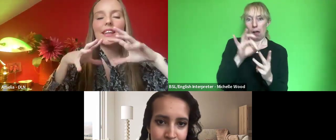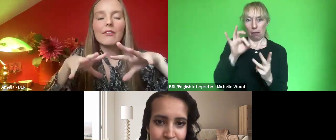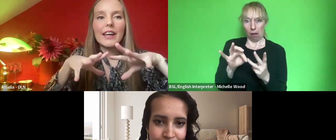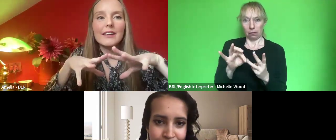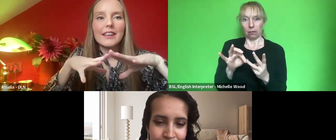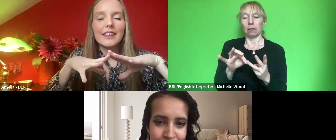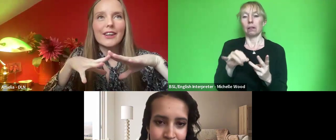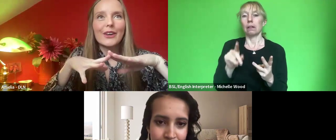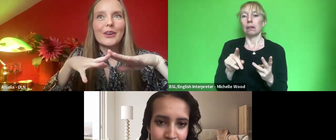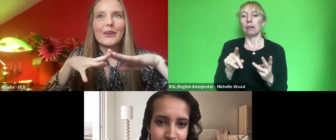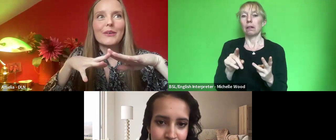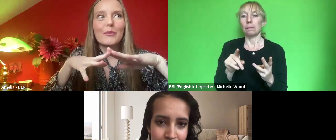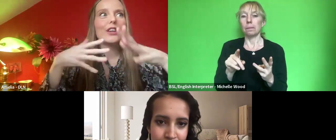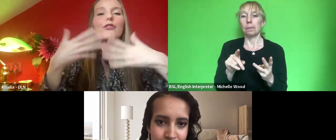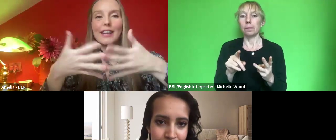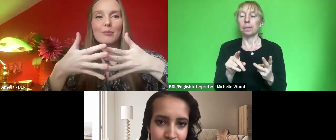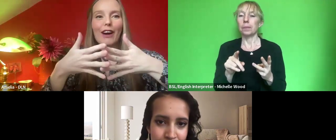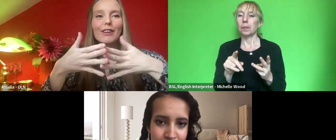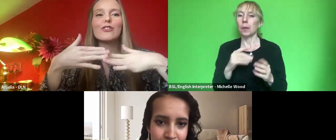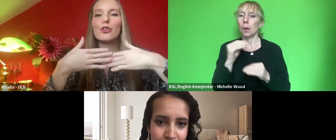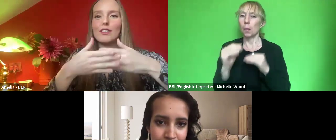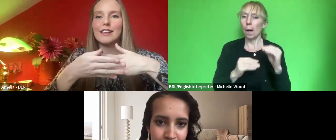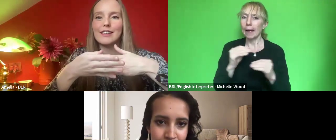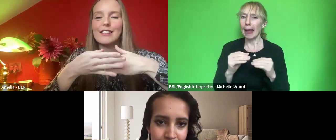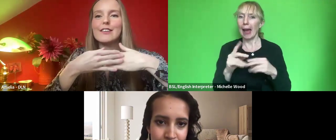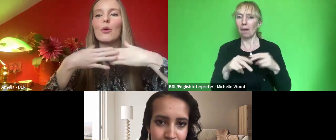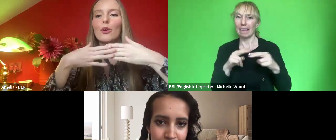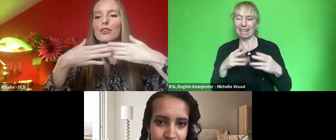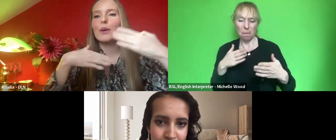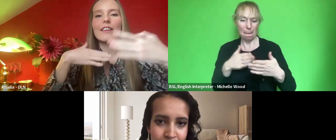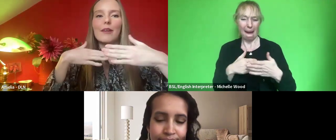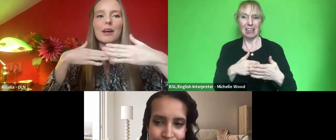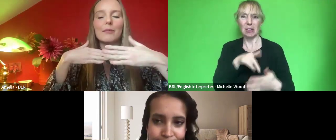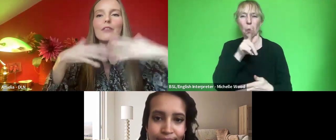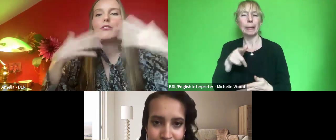Navigating when you face barriers or resistance or... so whether that might be